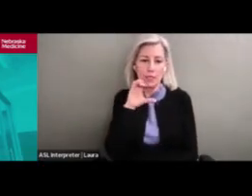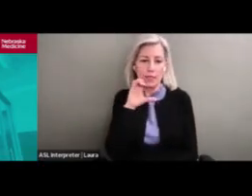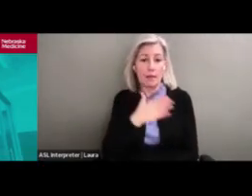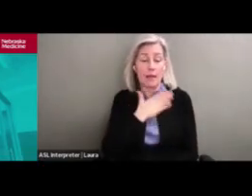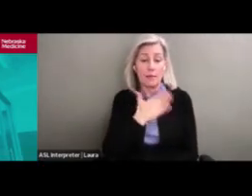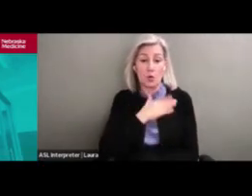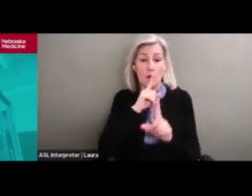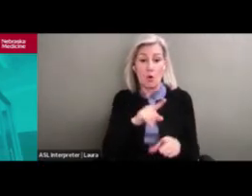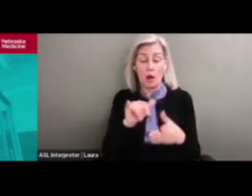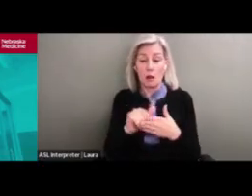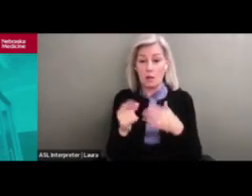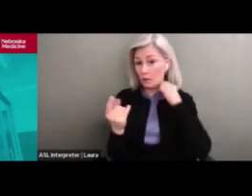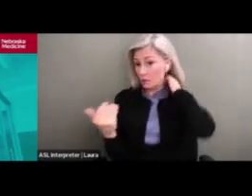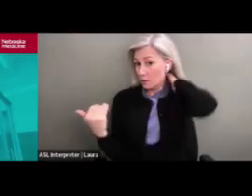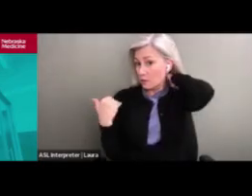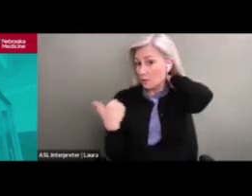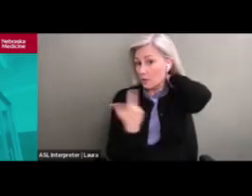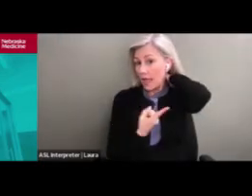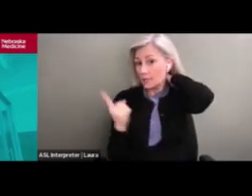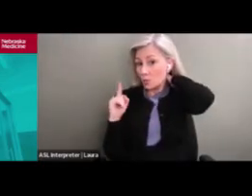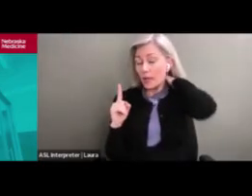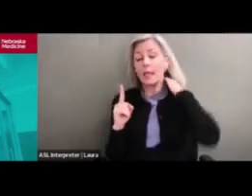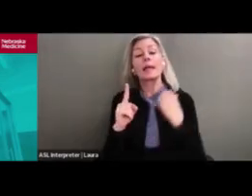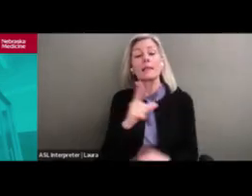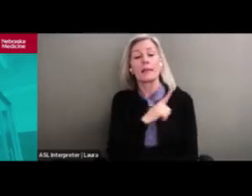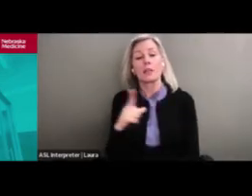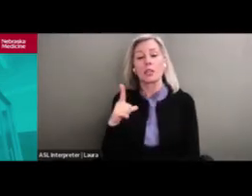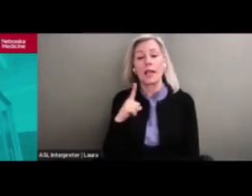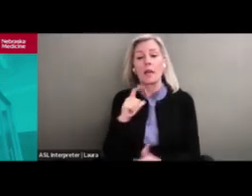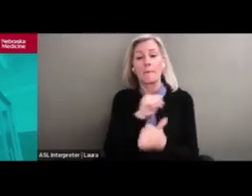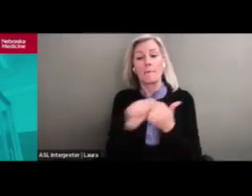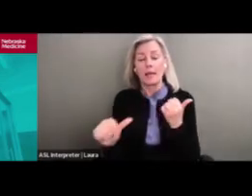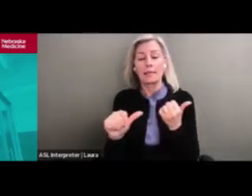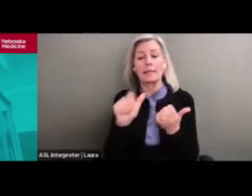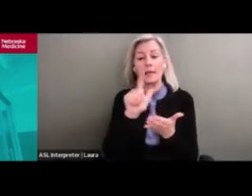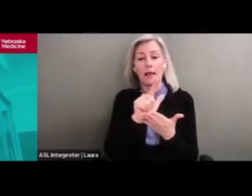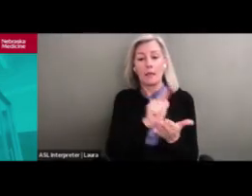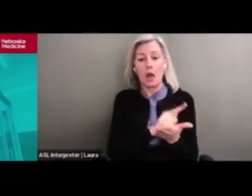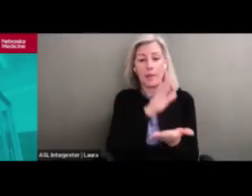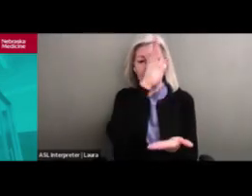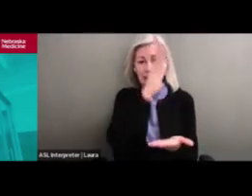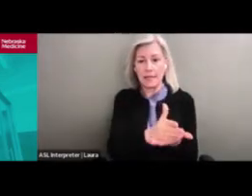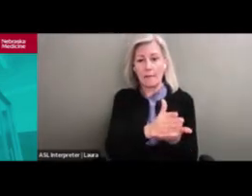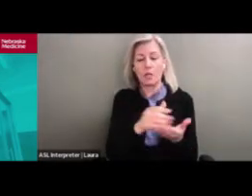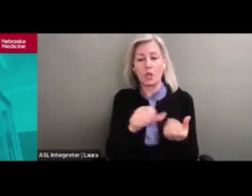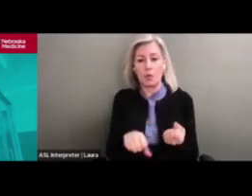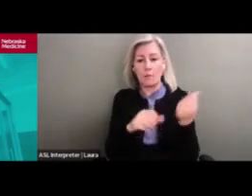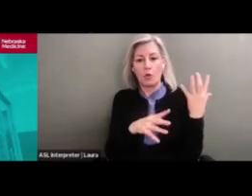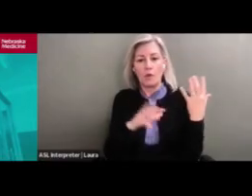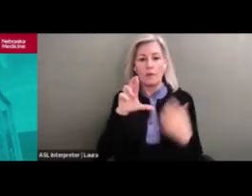stop waiver caps for Nebraskans with disabilities and the elderly.'